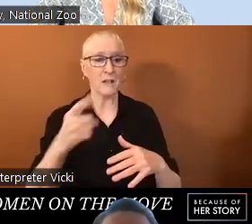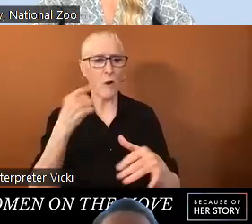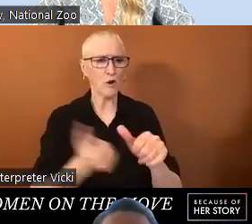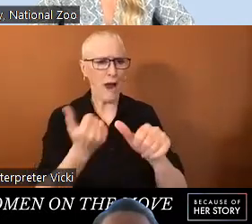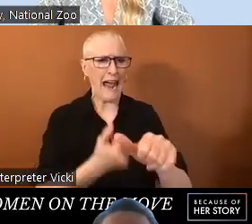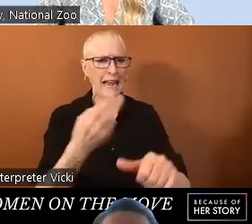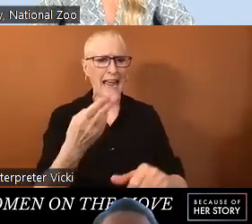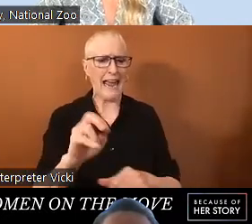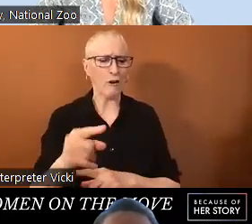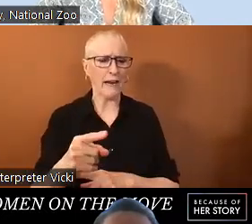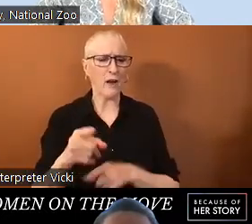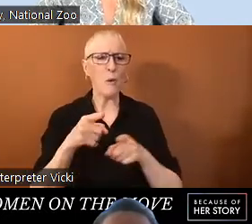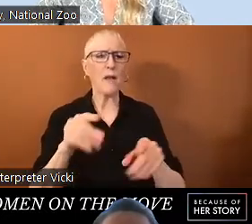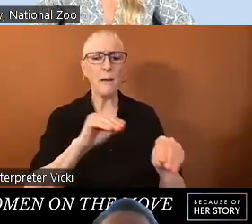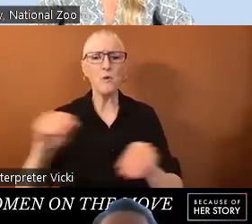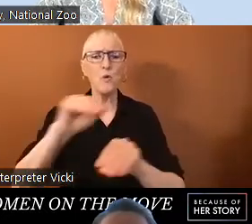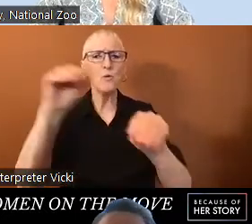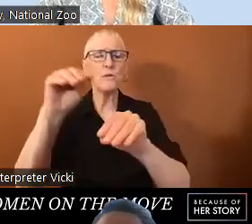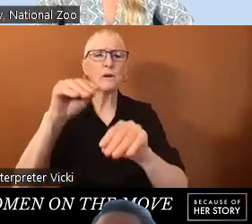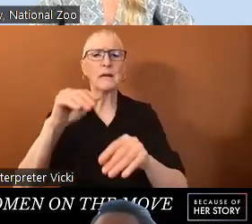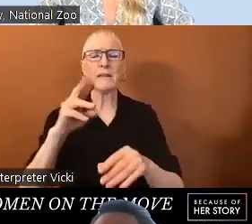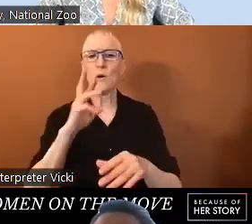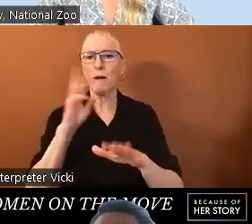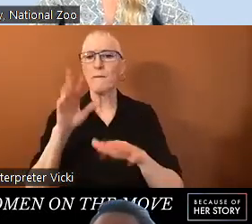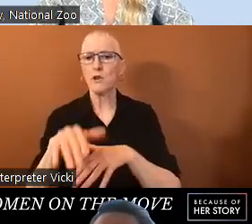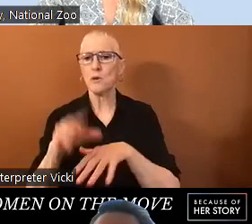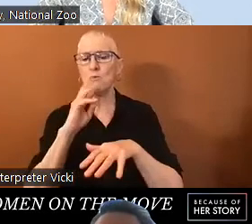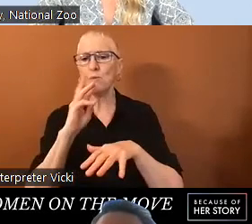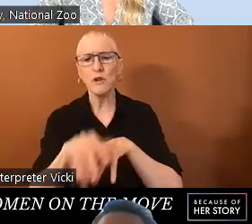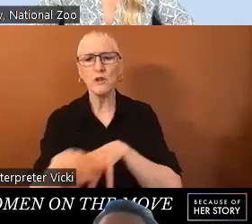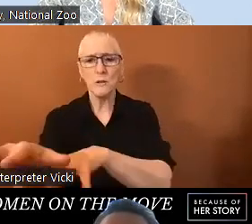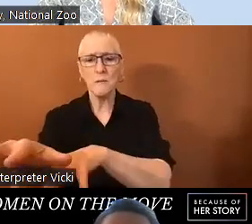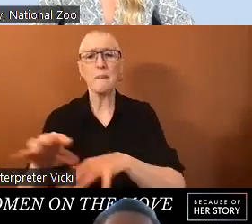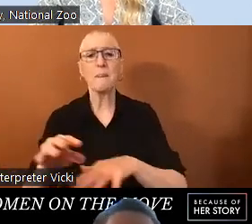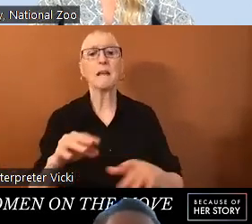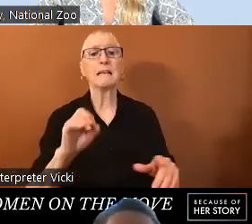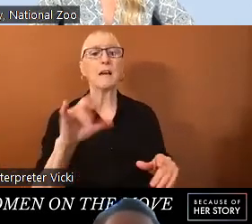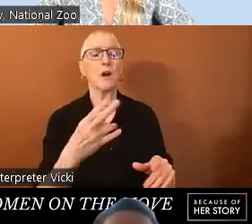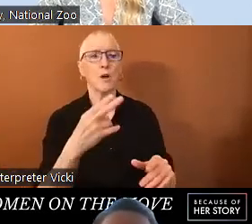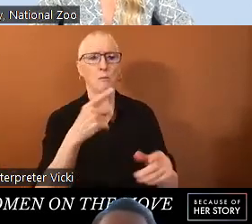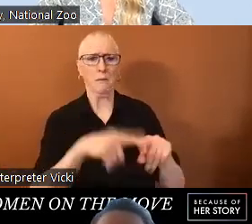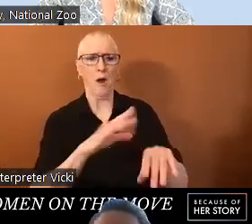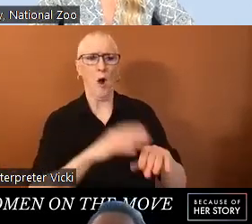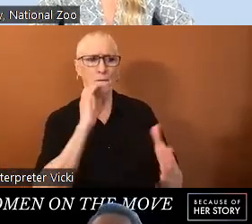their migration spawn in the rivers while Sarah relies on photo ID and mapping techniques to track